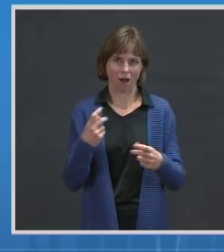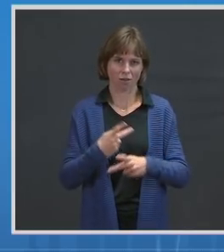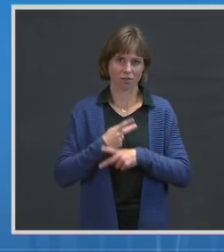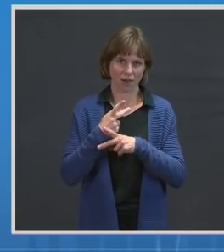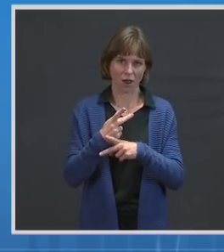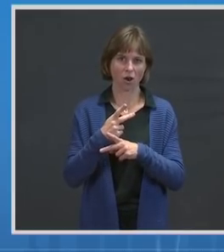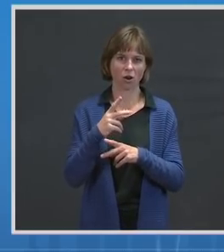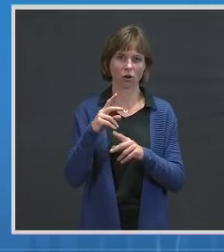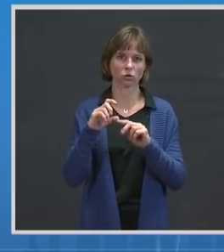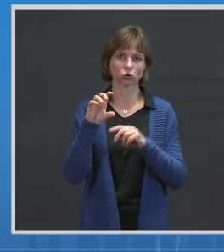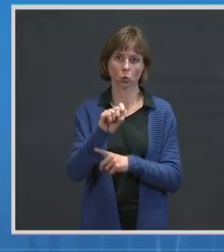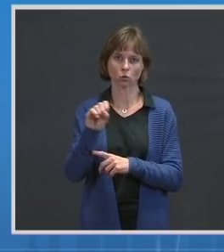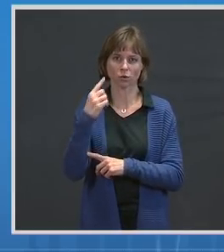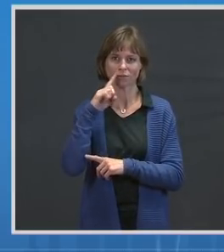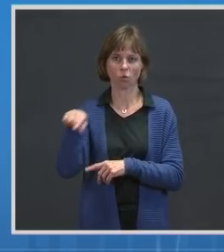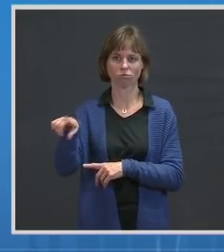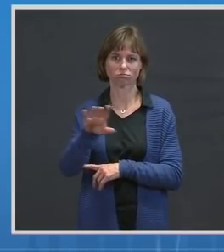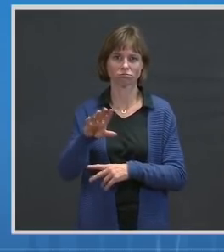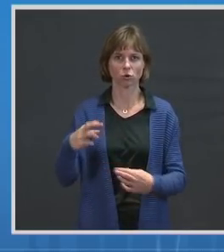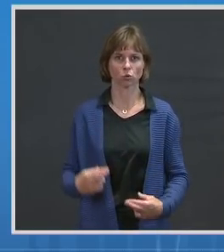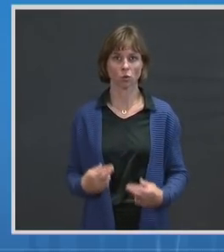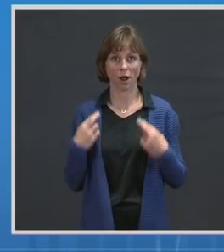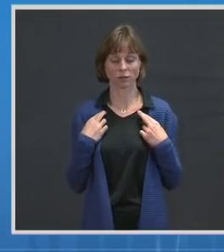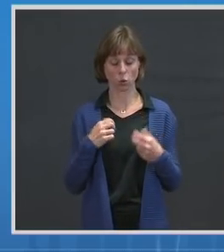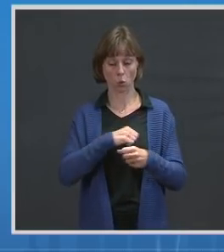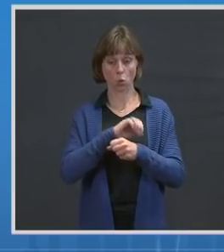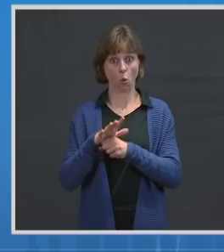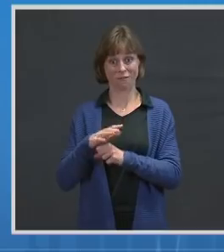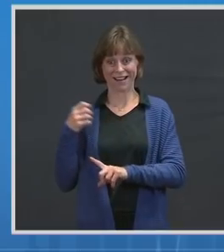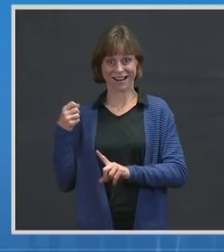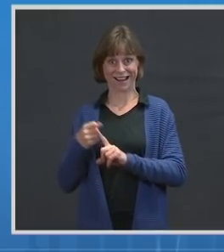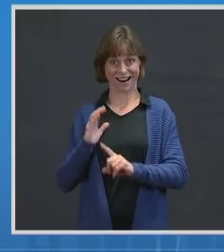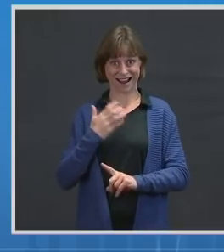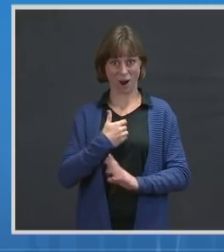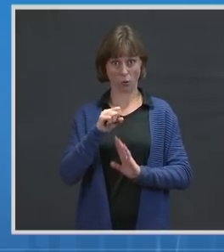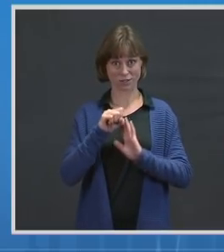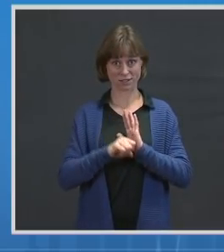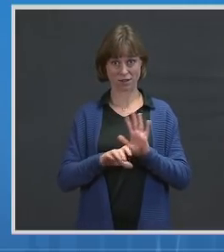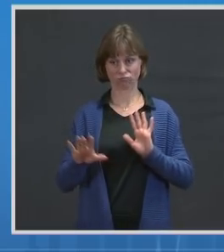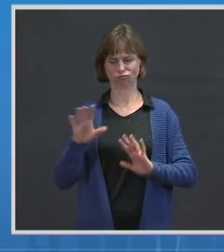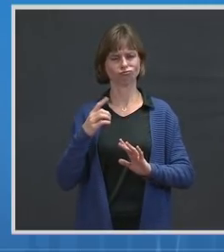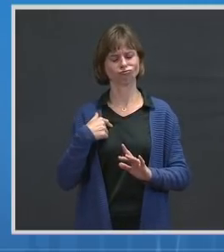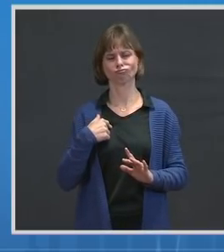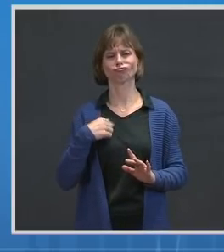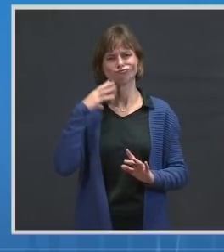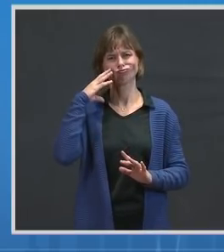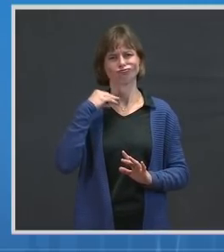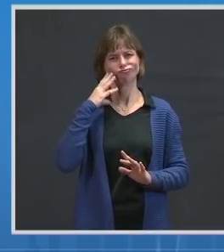So when COVID came early and quickly to our state, I experienced firsthand the difference access to accurate,